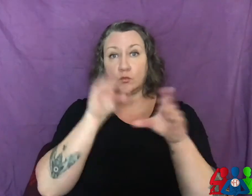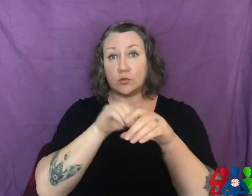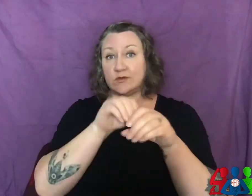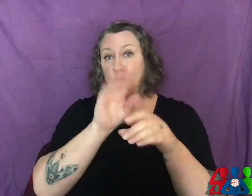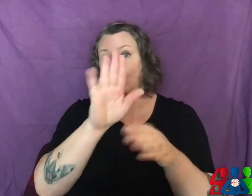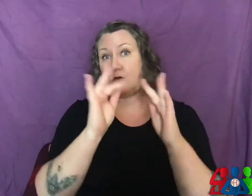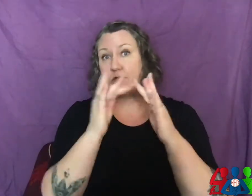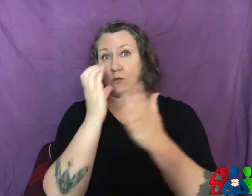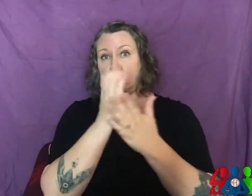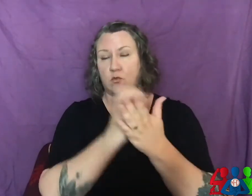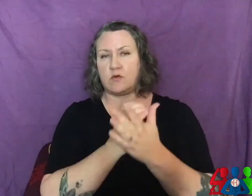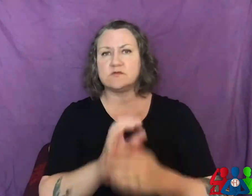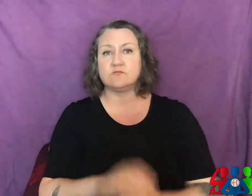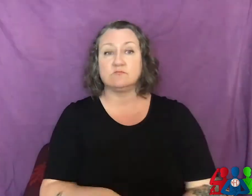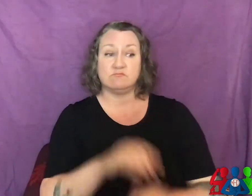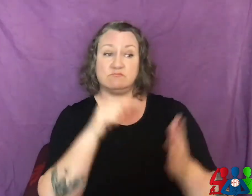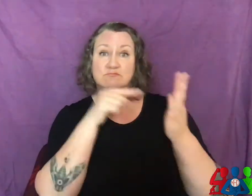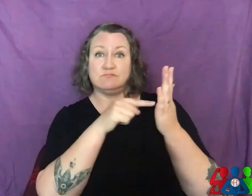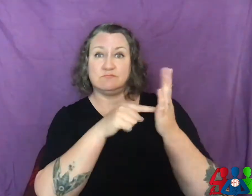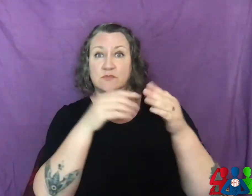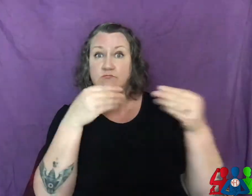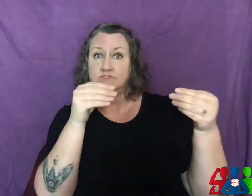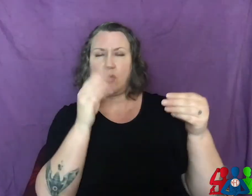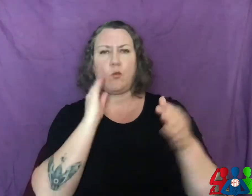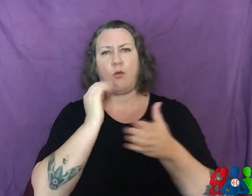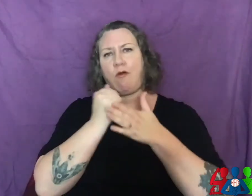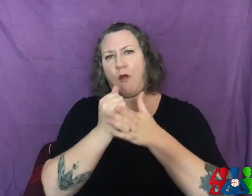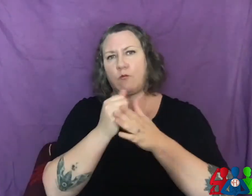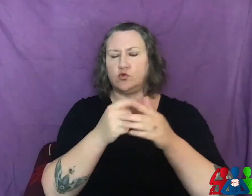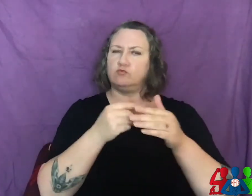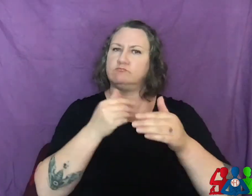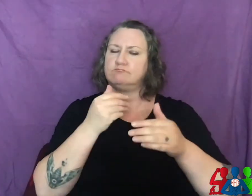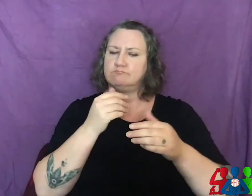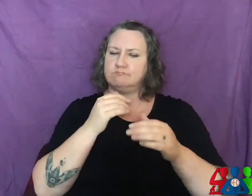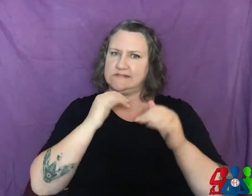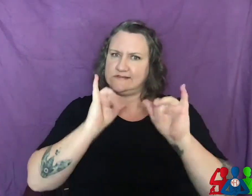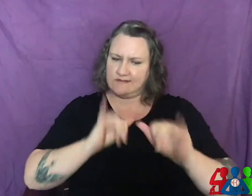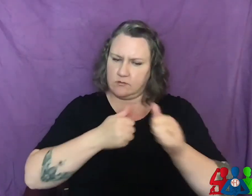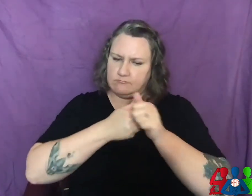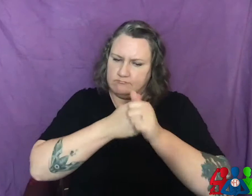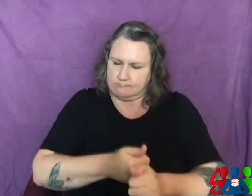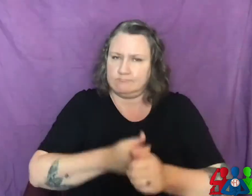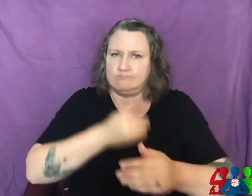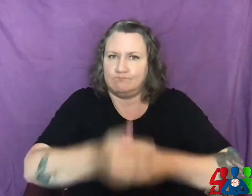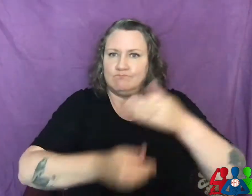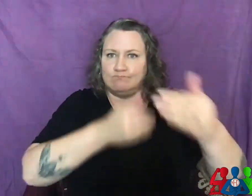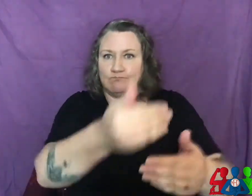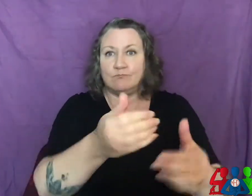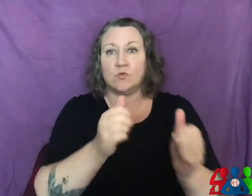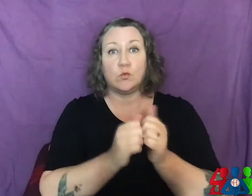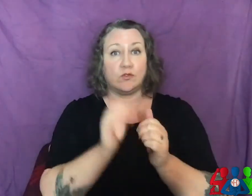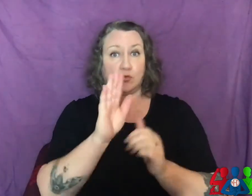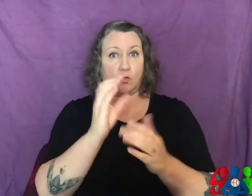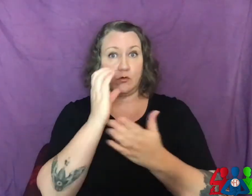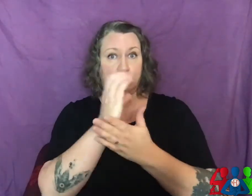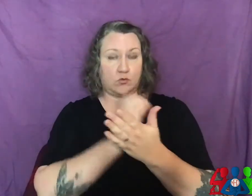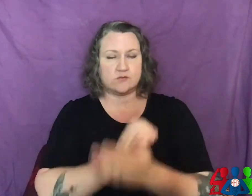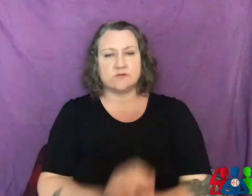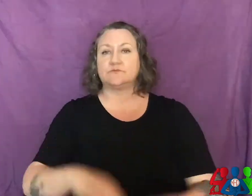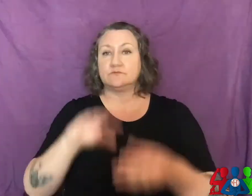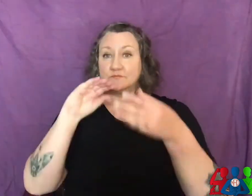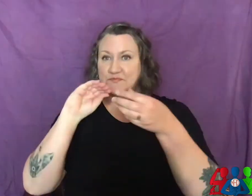outline that you will include in your course lessons. That will help to make sure that students